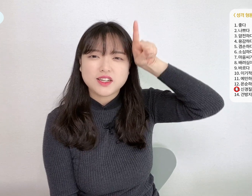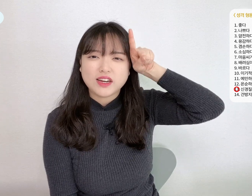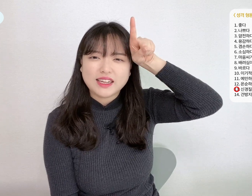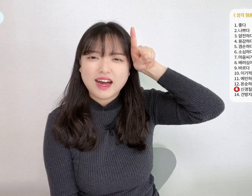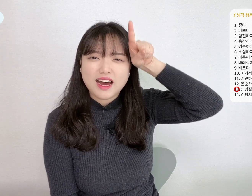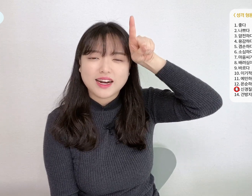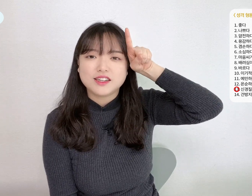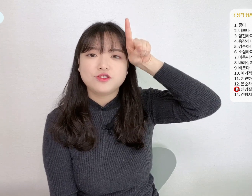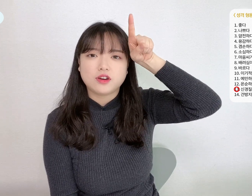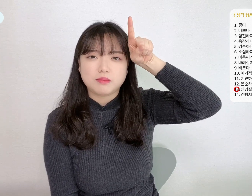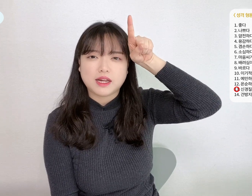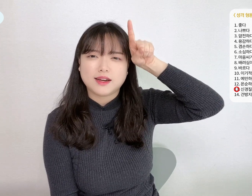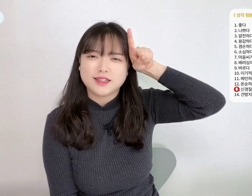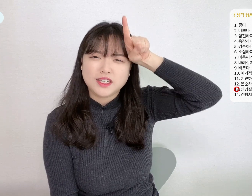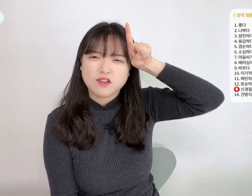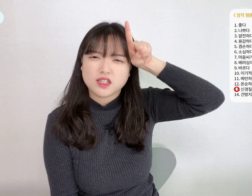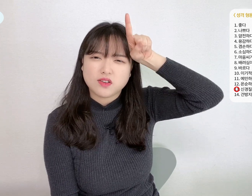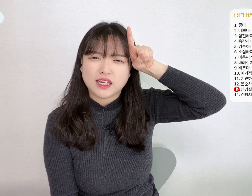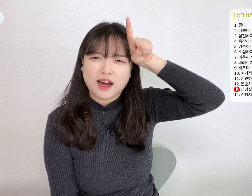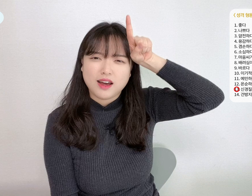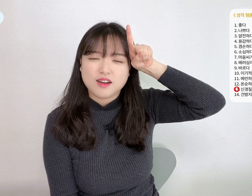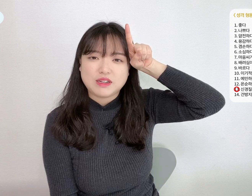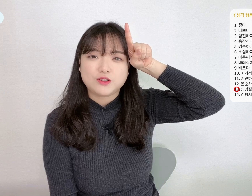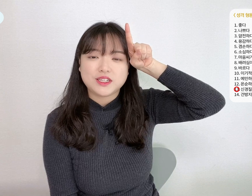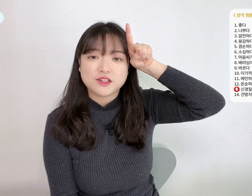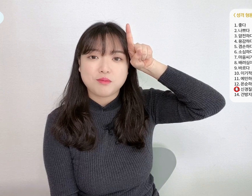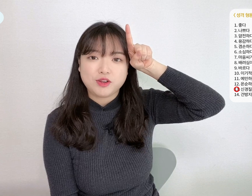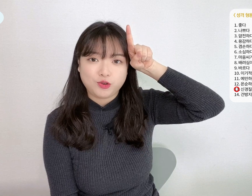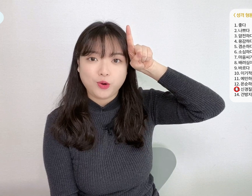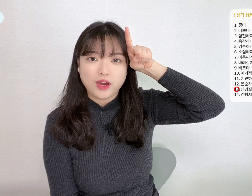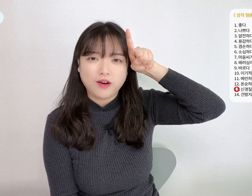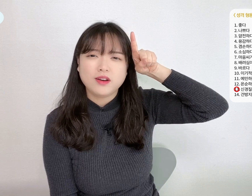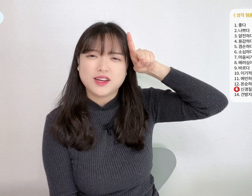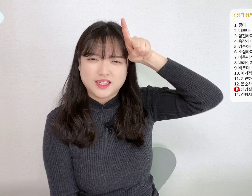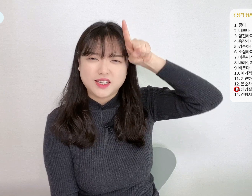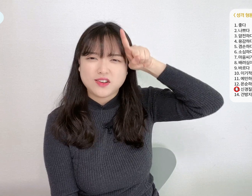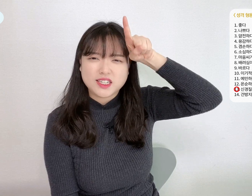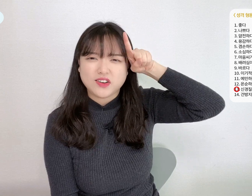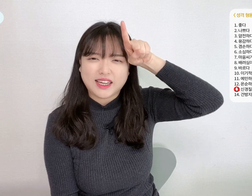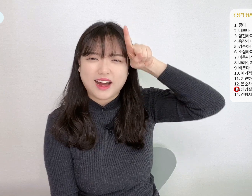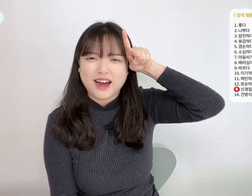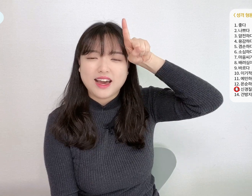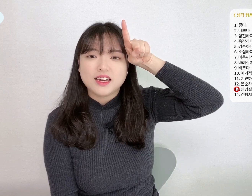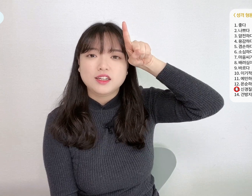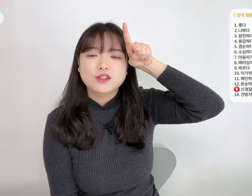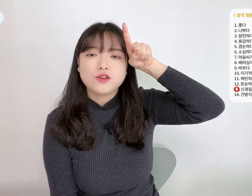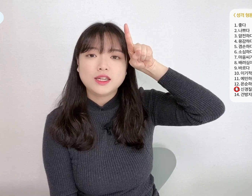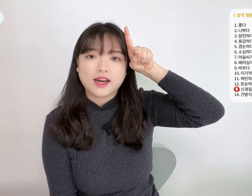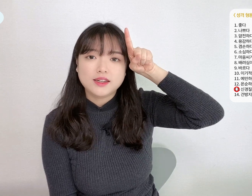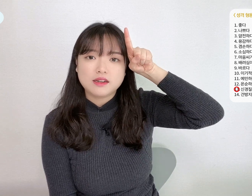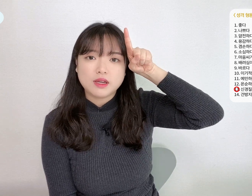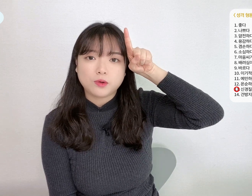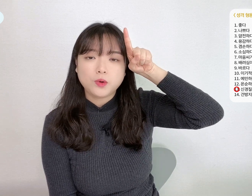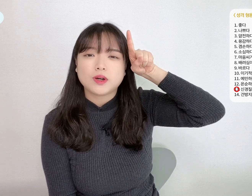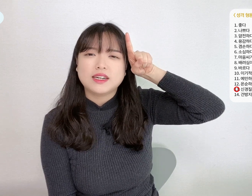Non-residue is really important nervous This sign language is also used as [stress] in a different sense. Stress So [a lot